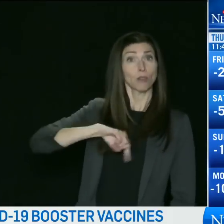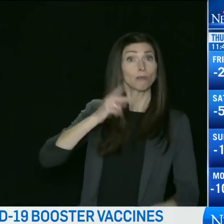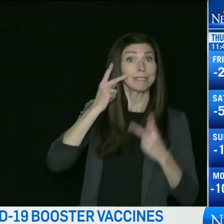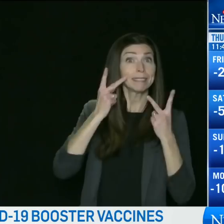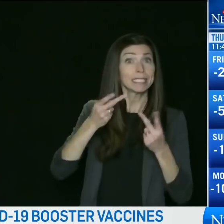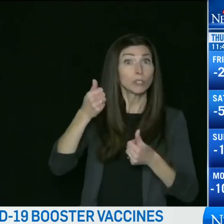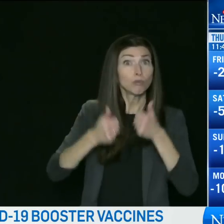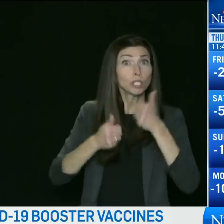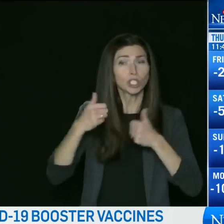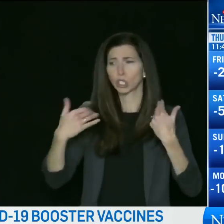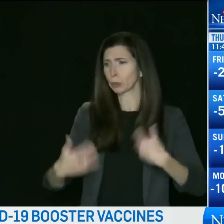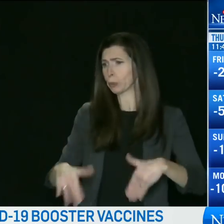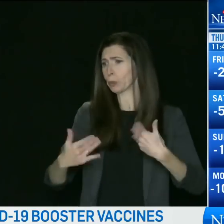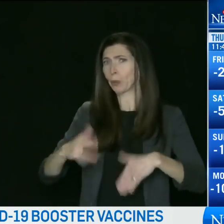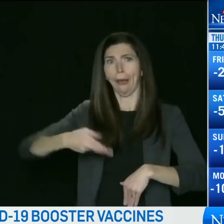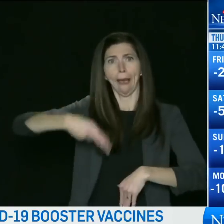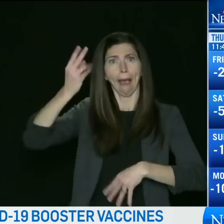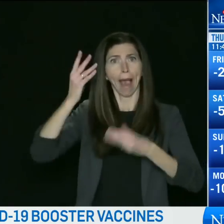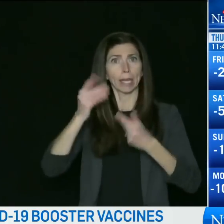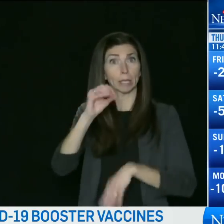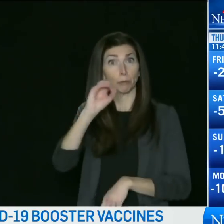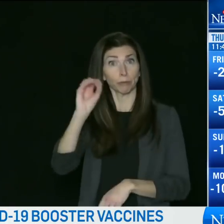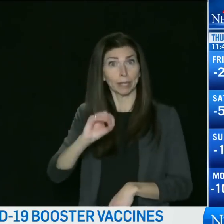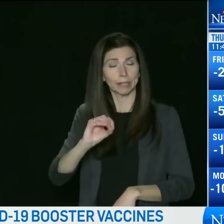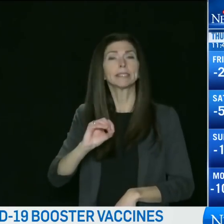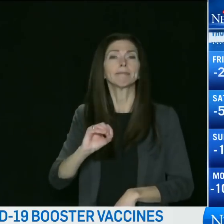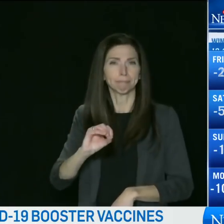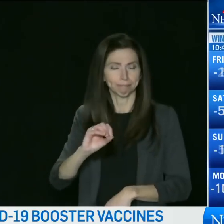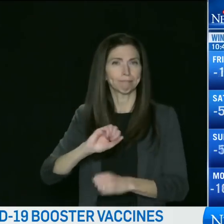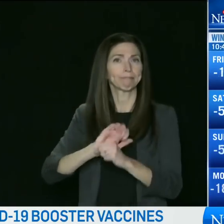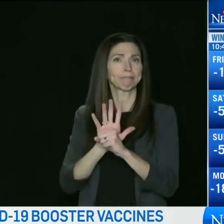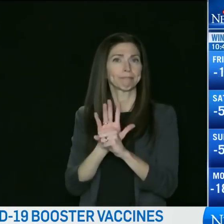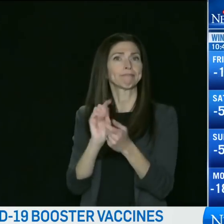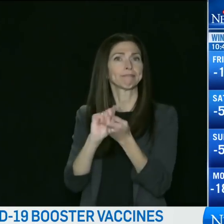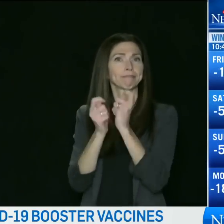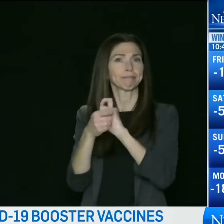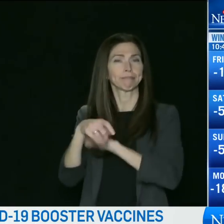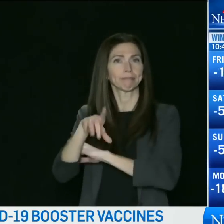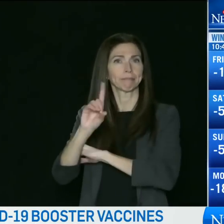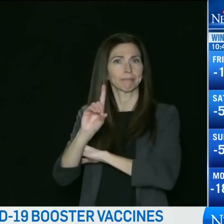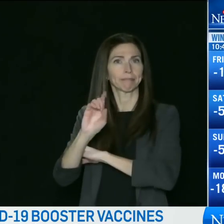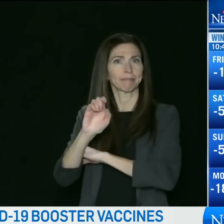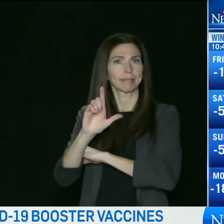THAT HERE IN CANADA, THE